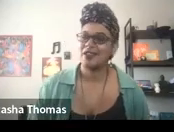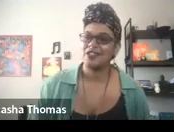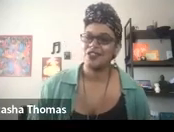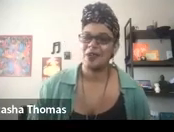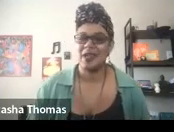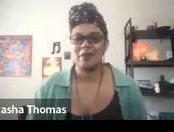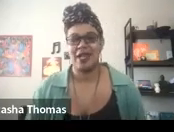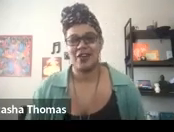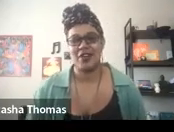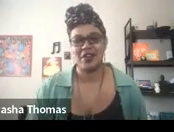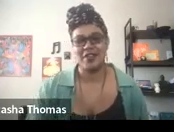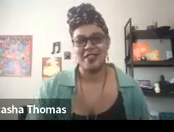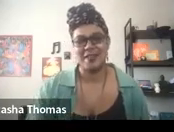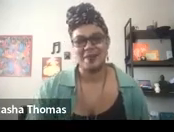and on Instagram @creativehealing.